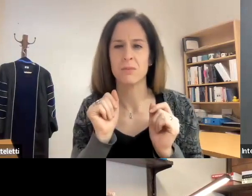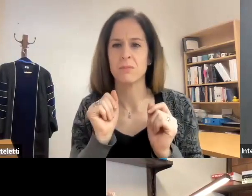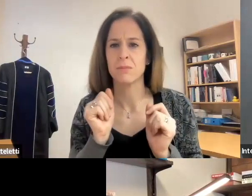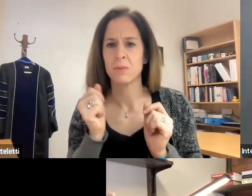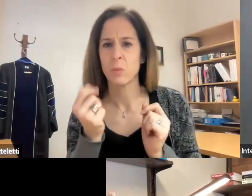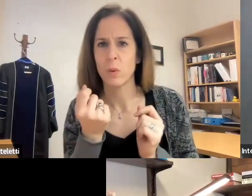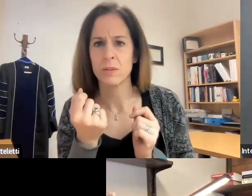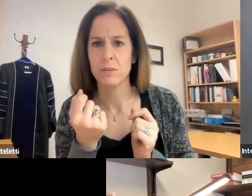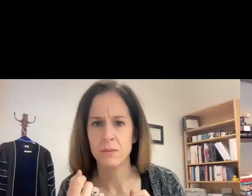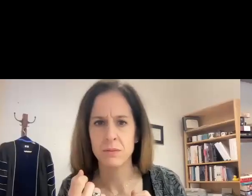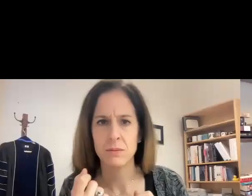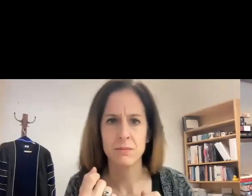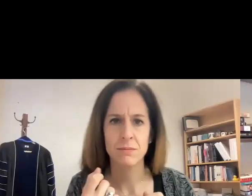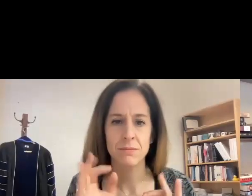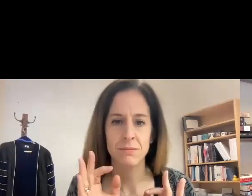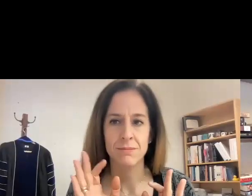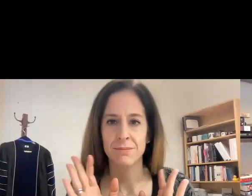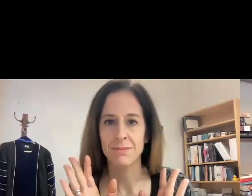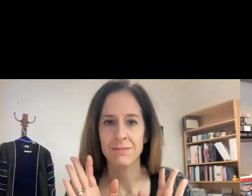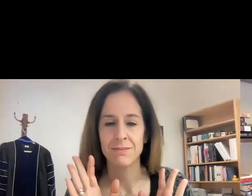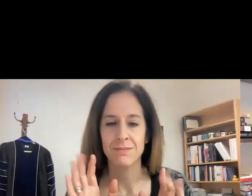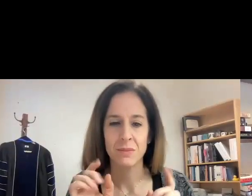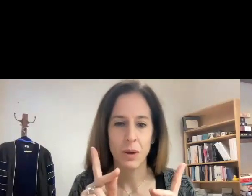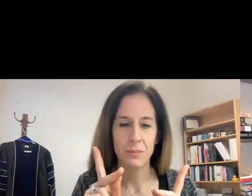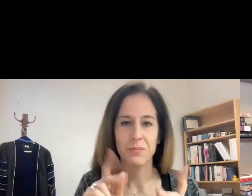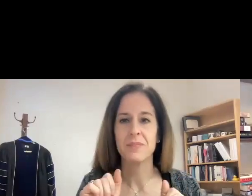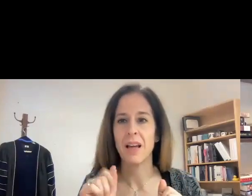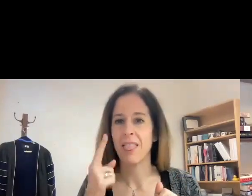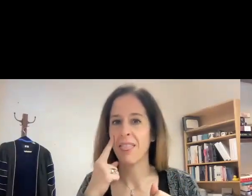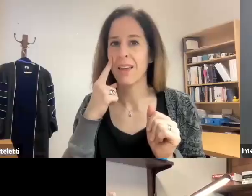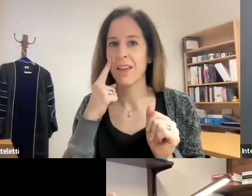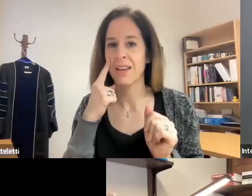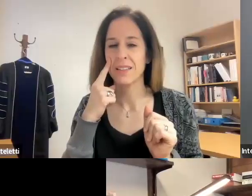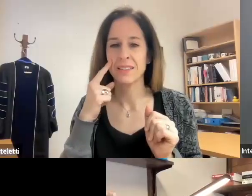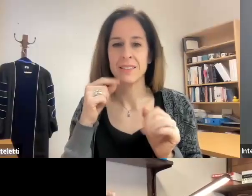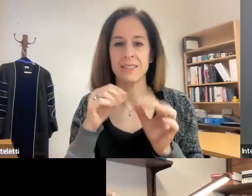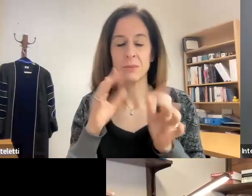So much wonderful content learning. Hold on one second.